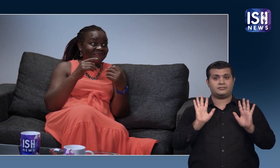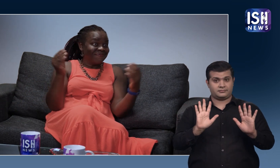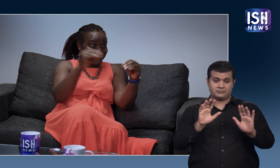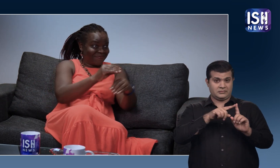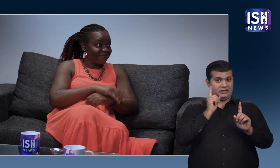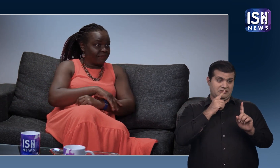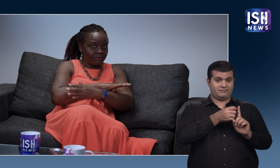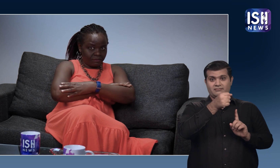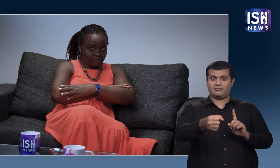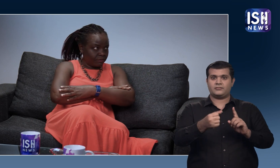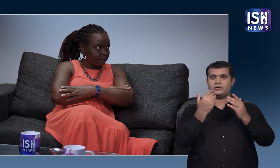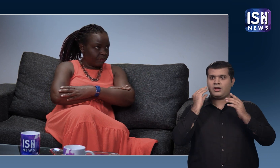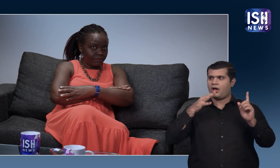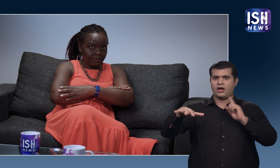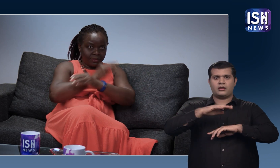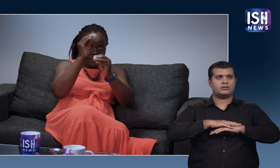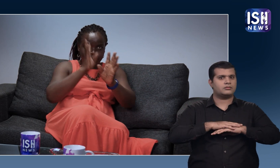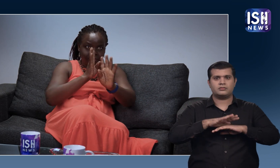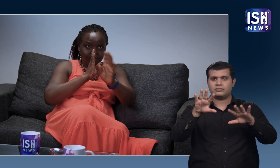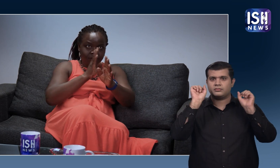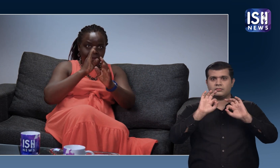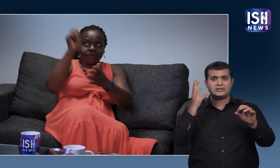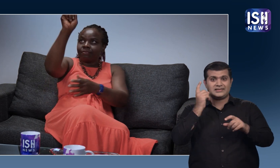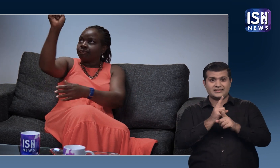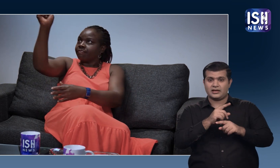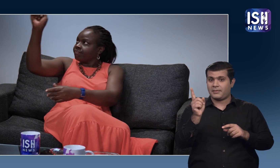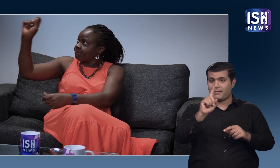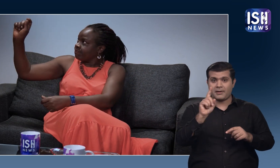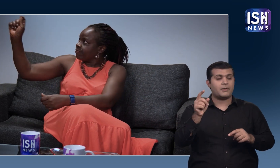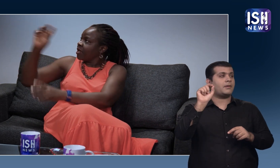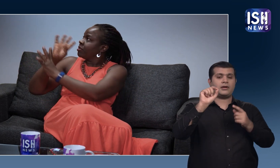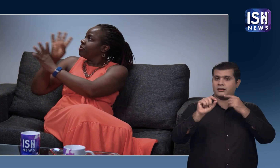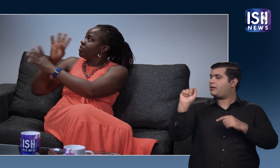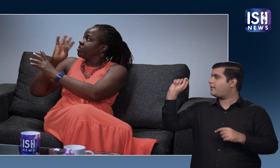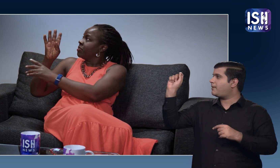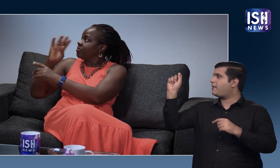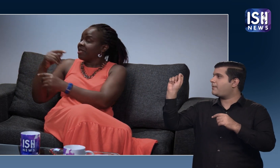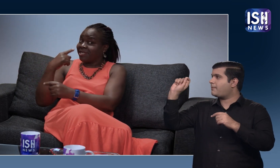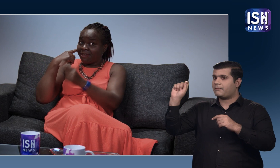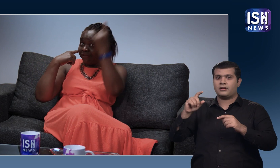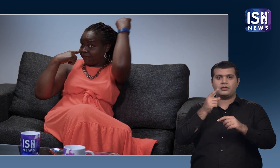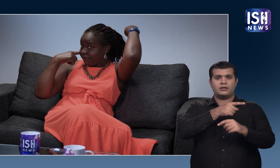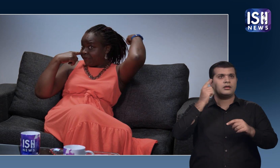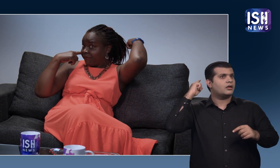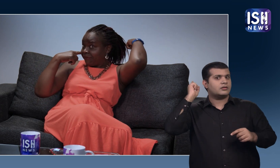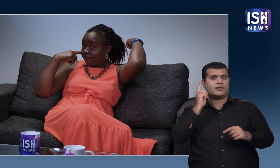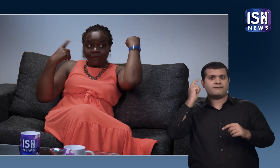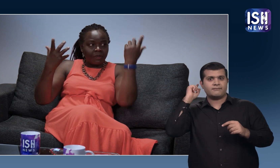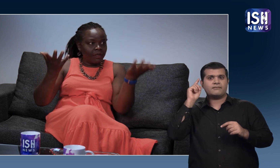When they are together, Deaf will just sit quietly and try to understand teachers while they are speaking and writing on the board with their back turned toward the Deaf students.